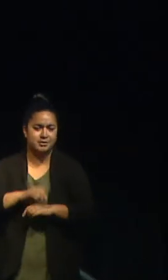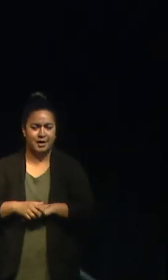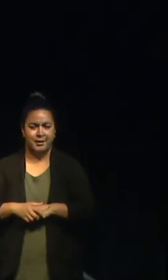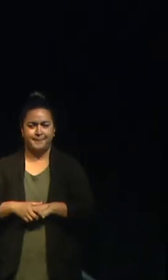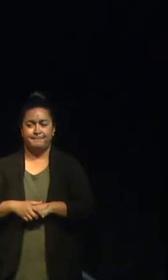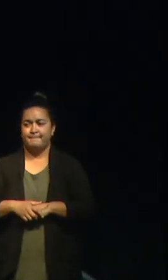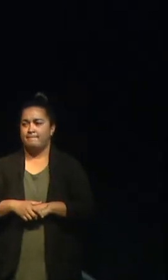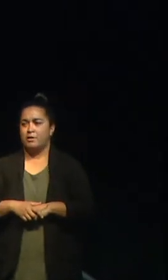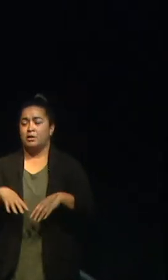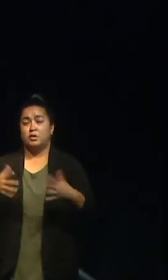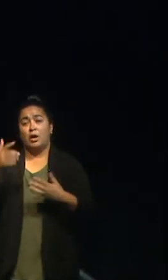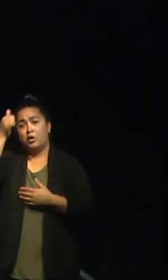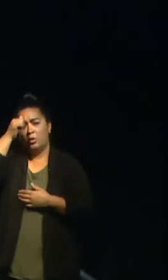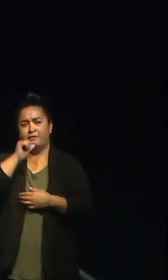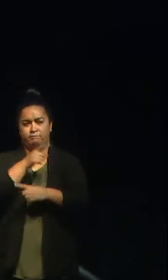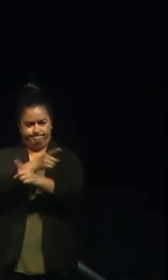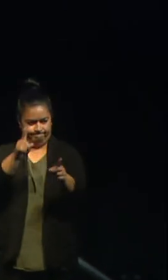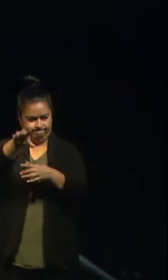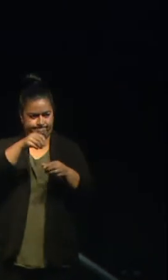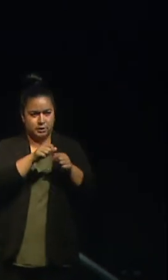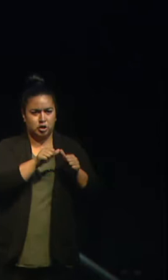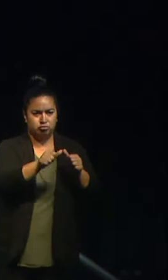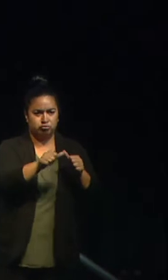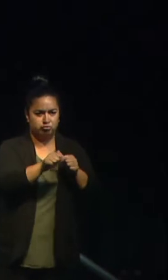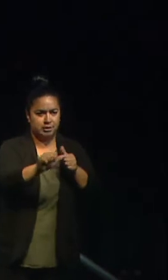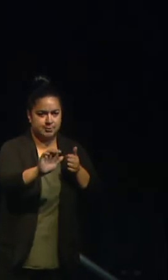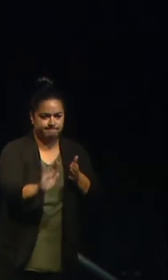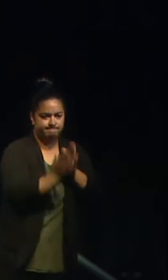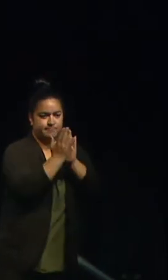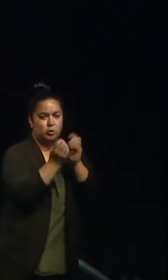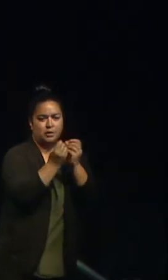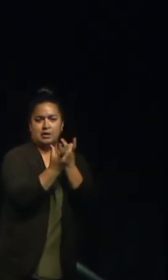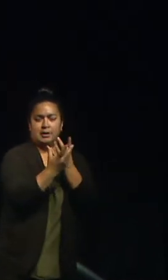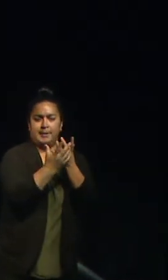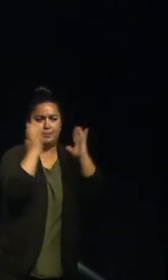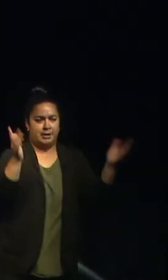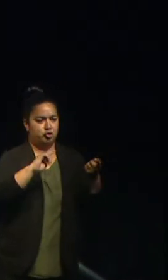that if you're in an industry which is facing some of the kind of a steepest to transitions